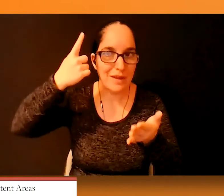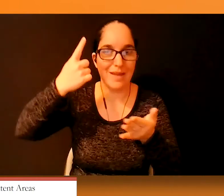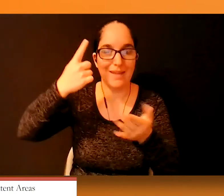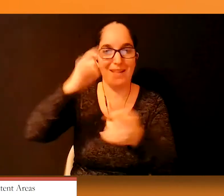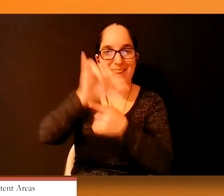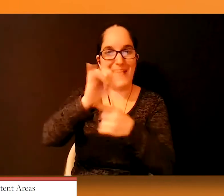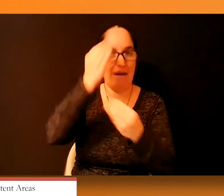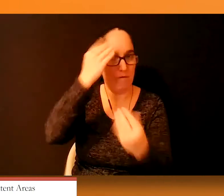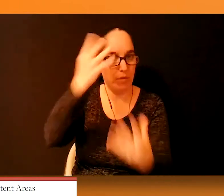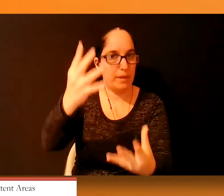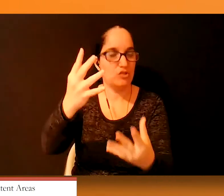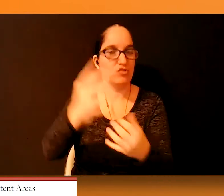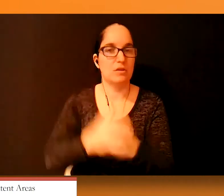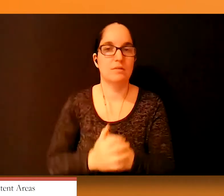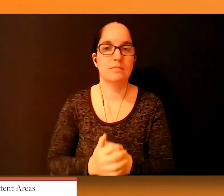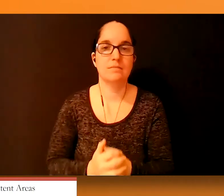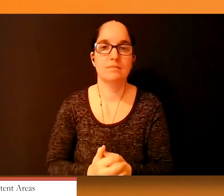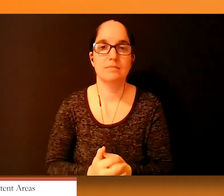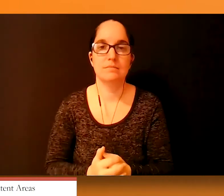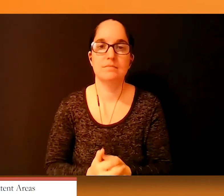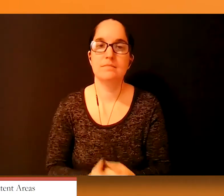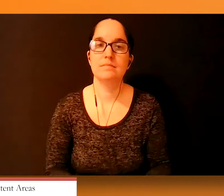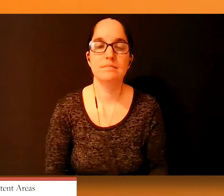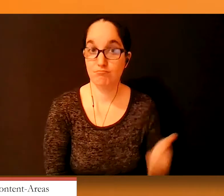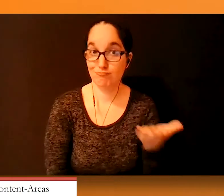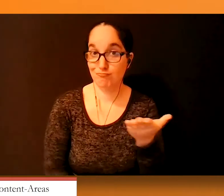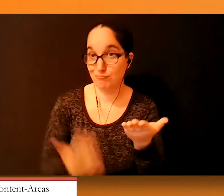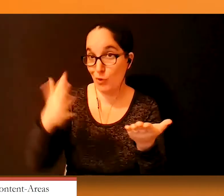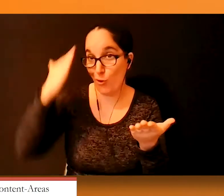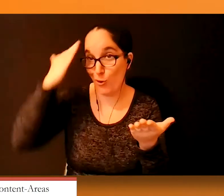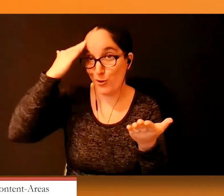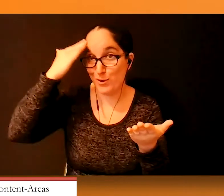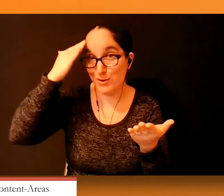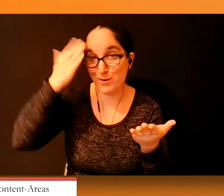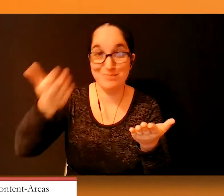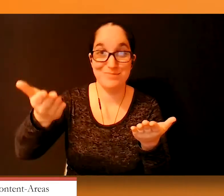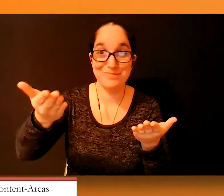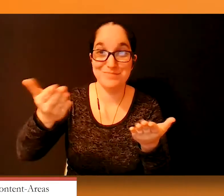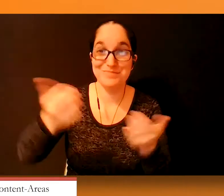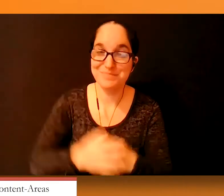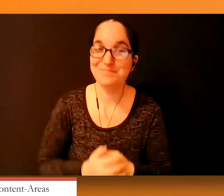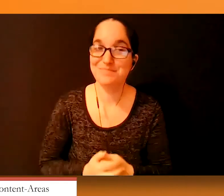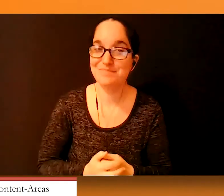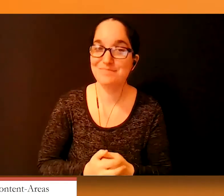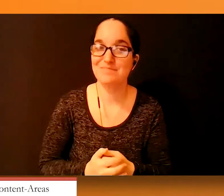vocabulary strategies come into play. This might look familiar to you. But just as a reminder,